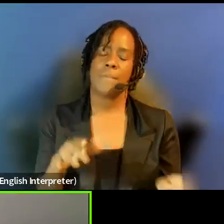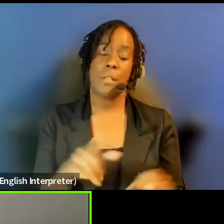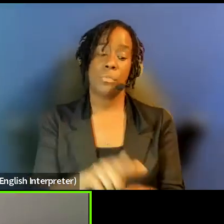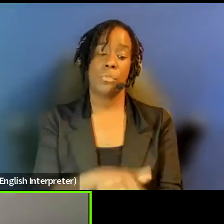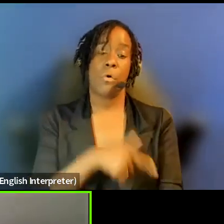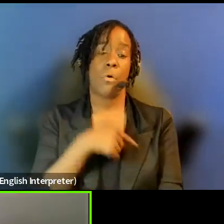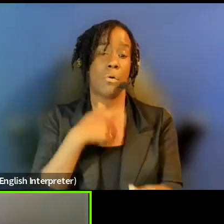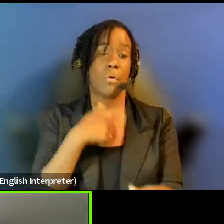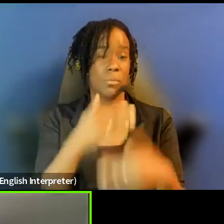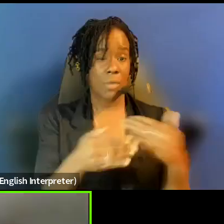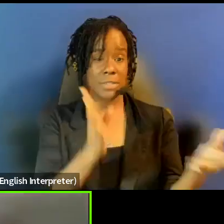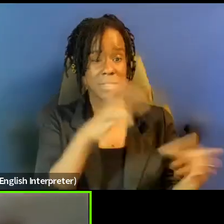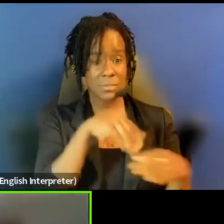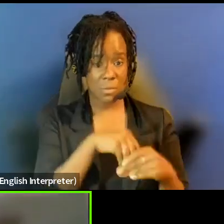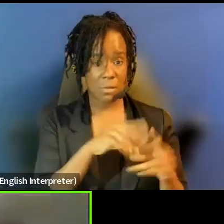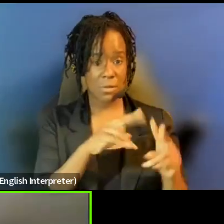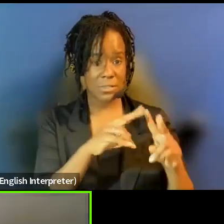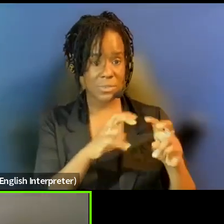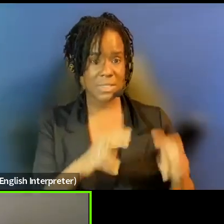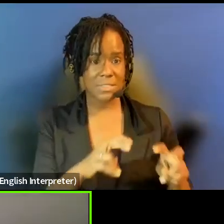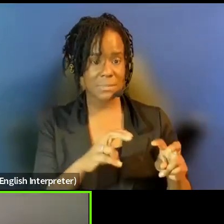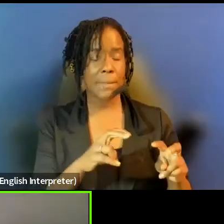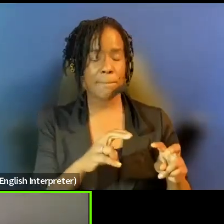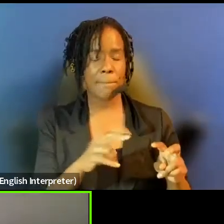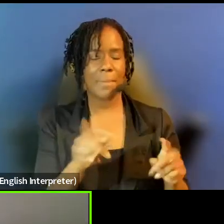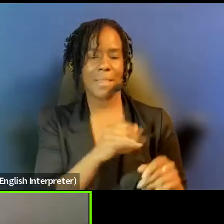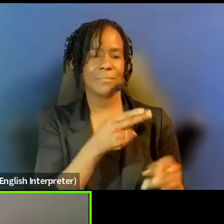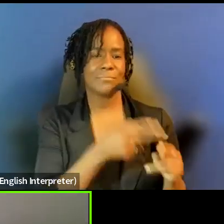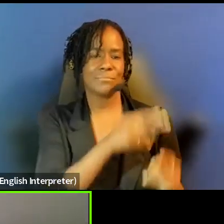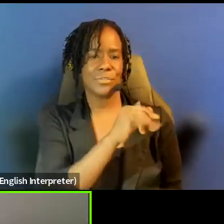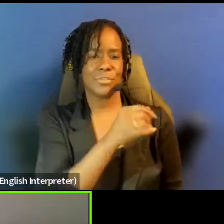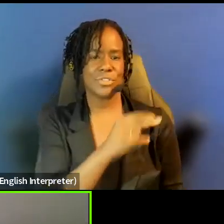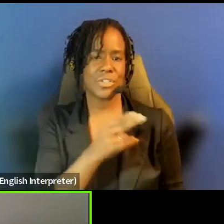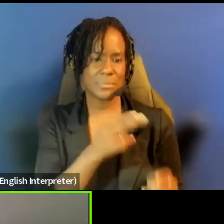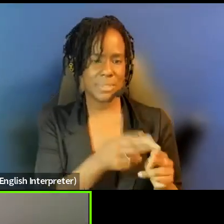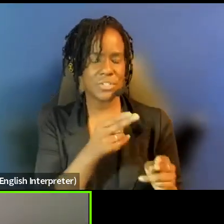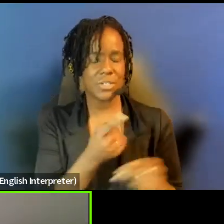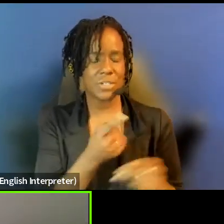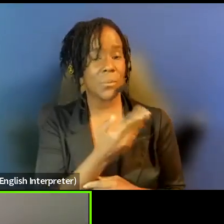fill in some blanks. I am dog sitting. If you hear a dog. I'm telling her to be quiet.